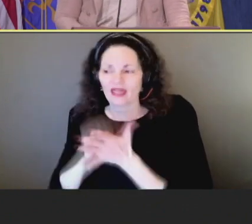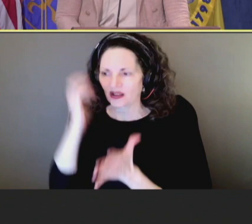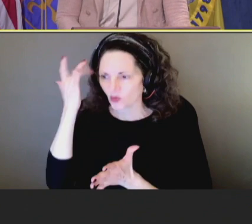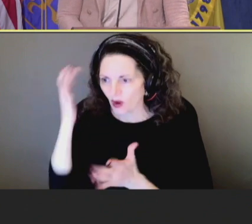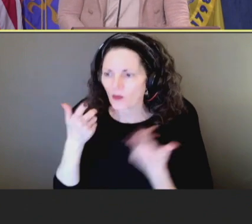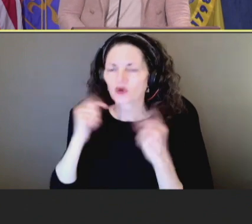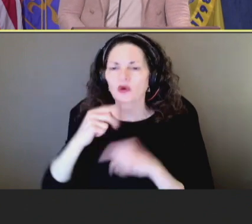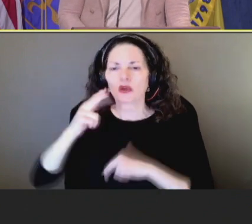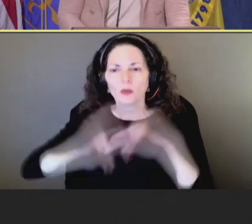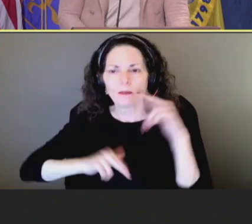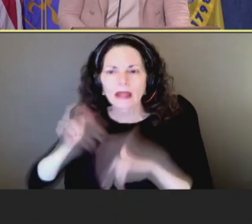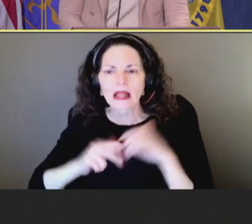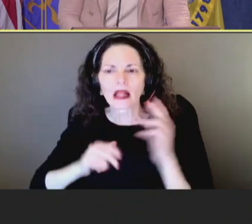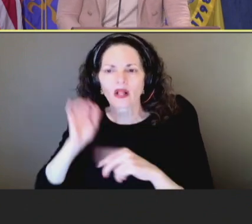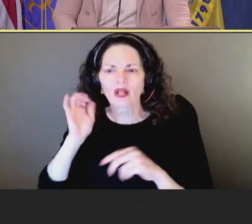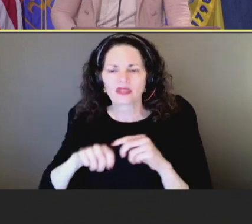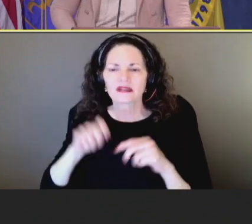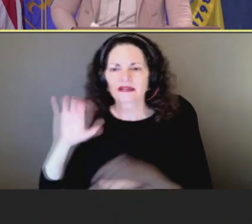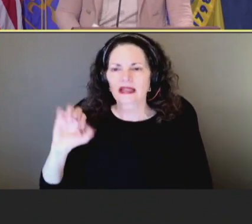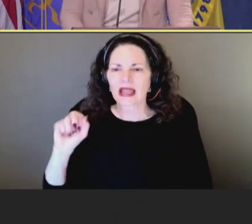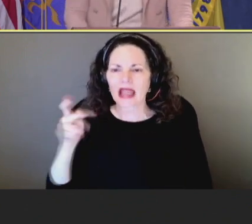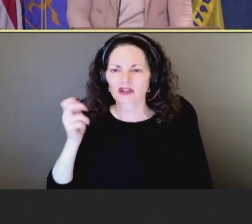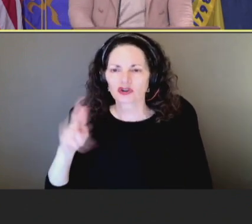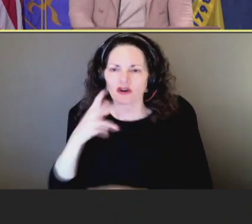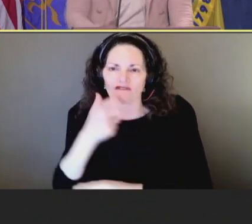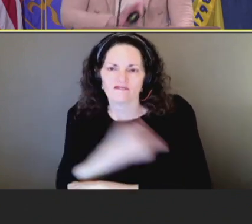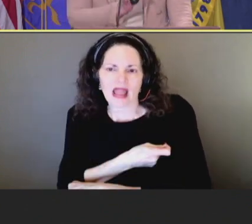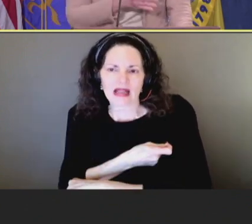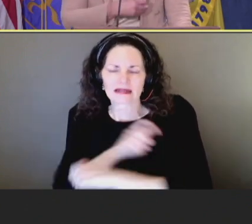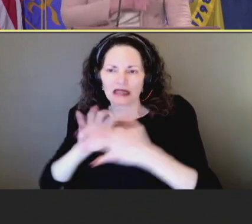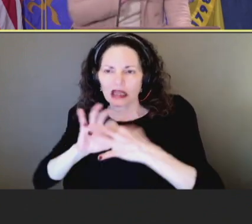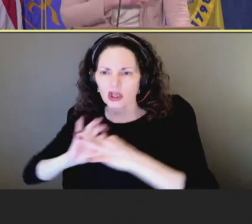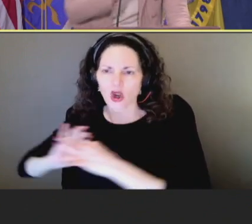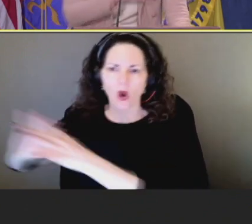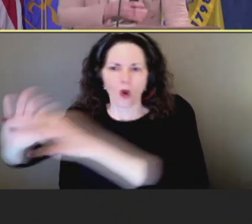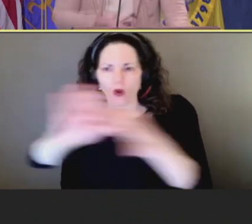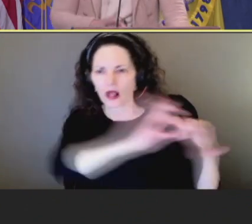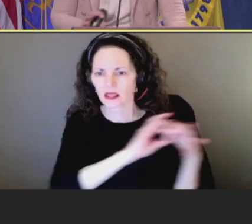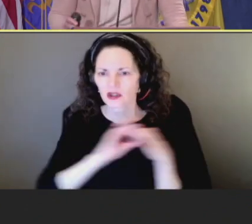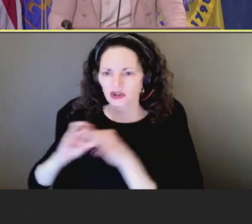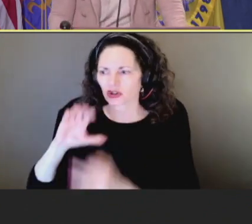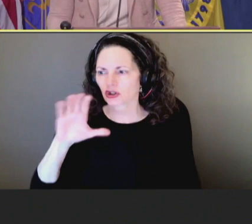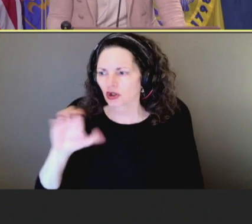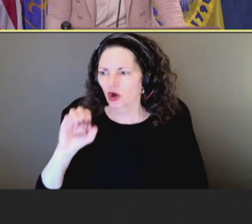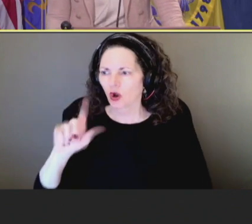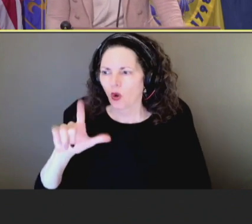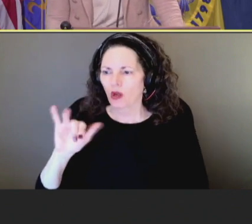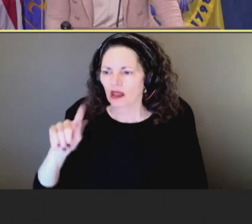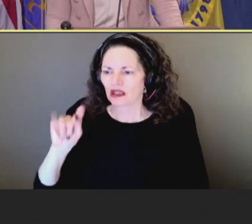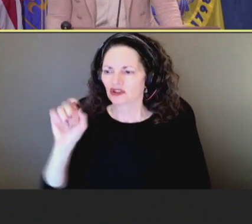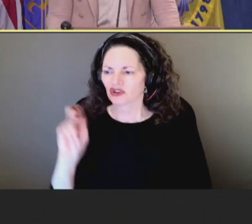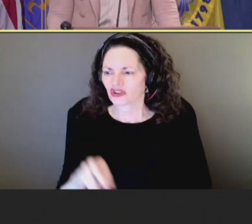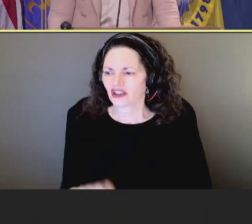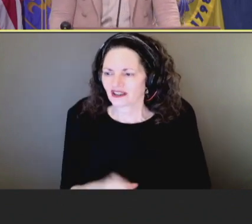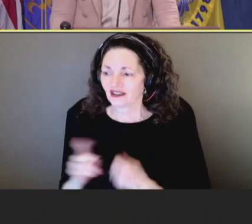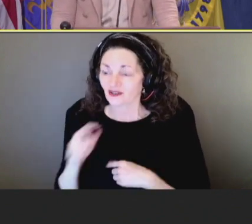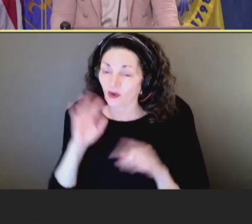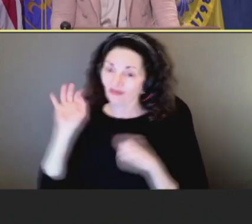So, this is me. I'm an award-winning, blah, blah, blah, correspondent with NBC News,